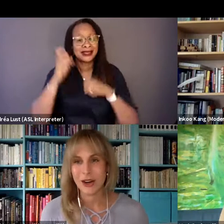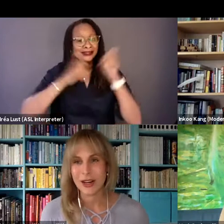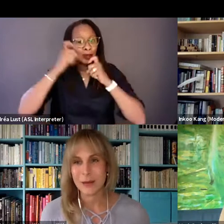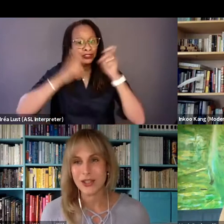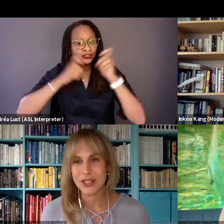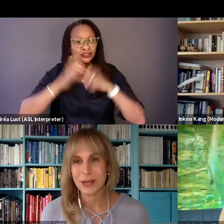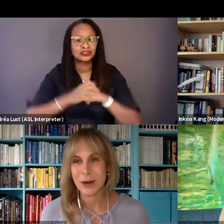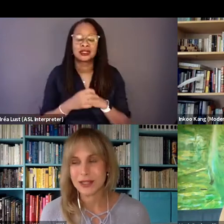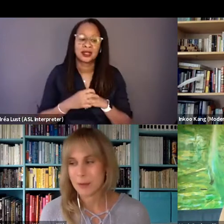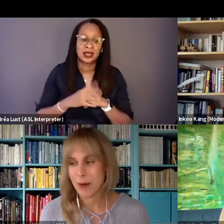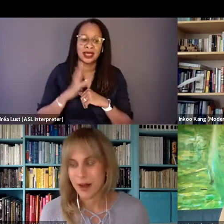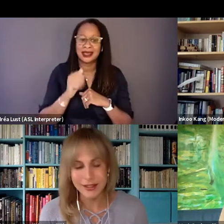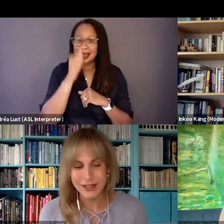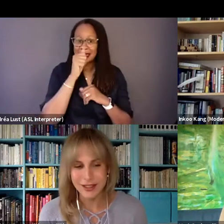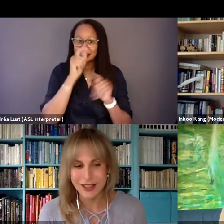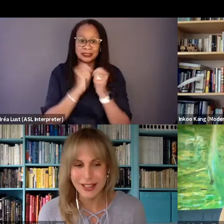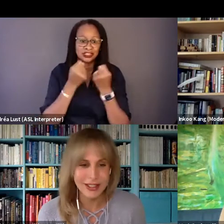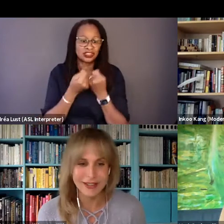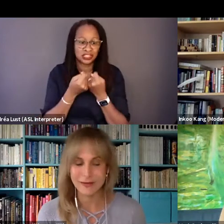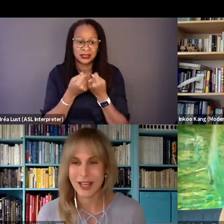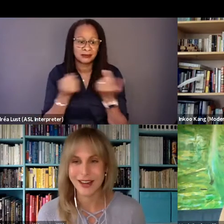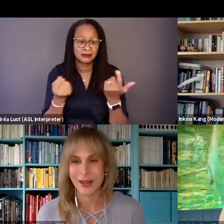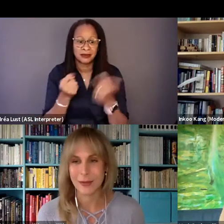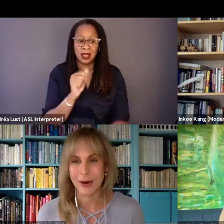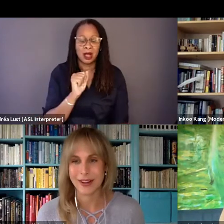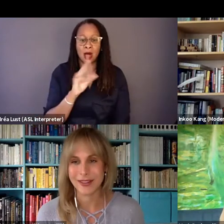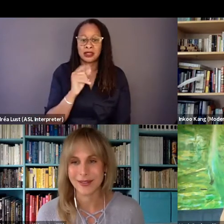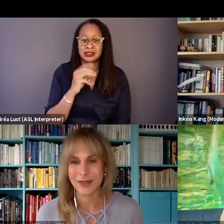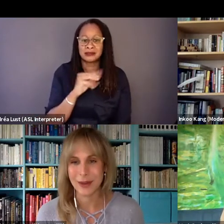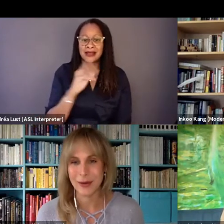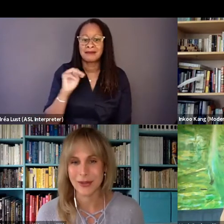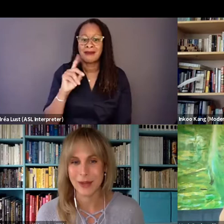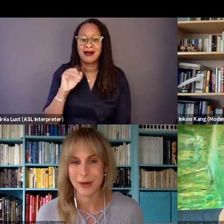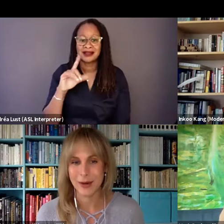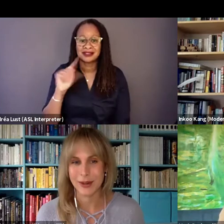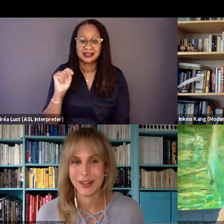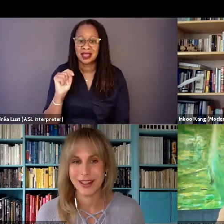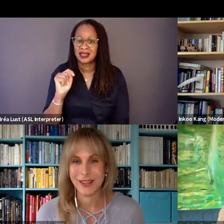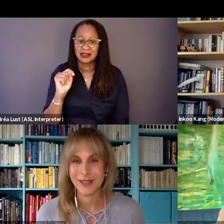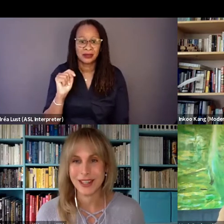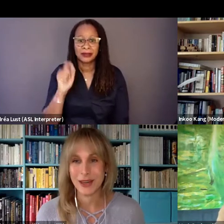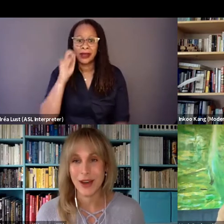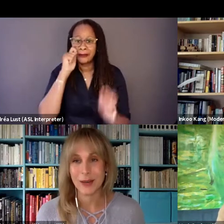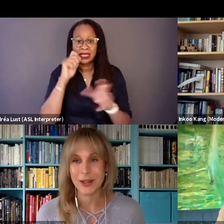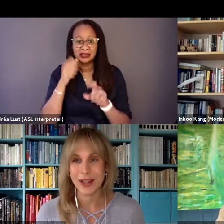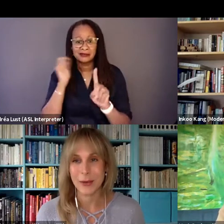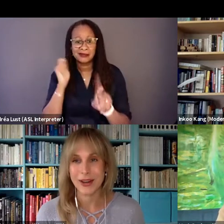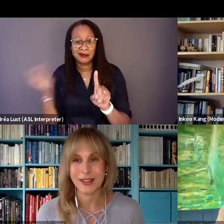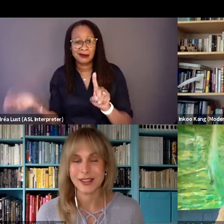Our animation team awesome and modest. They just hit it out of the park. They were really incredible collaborators